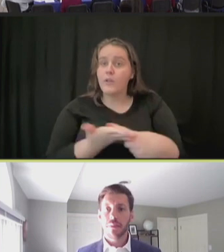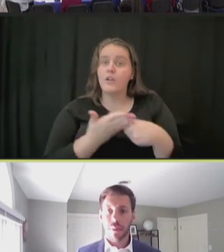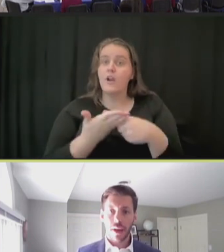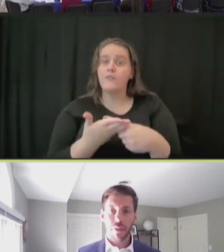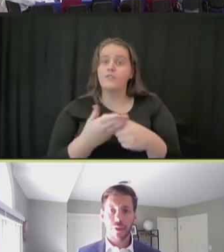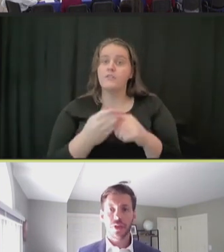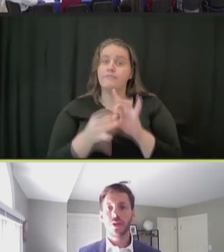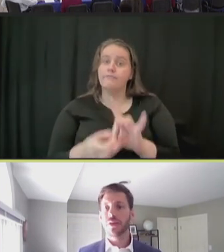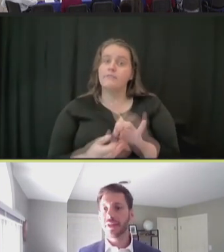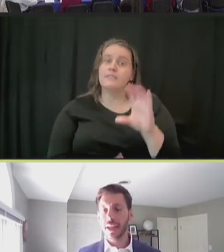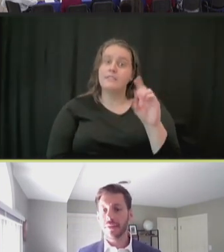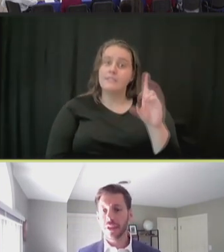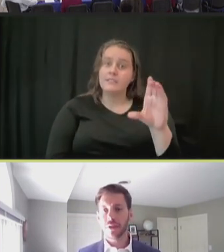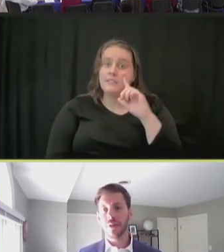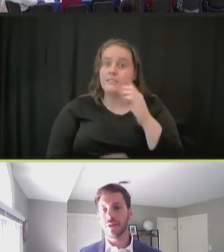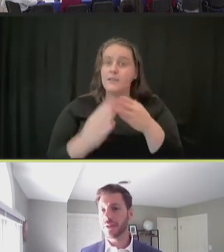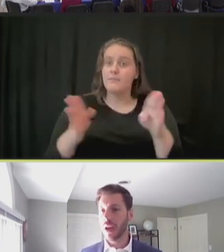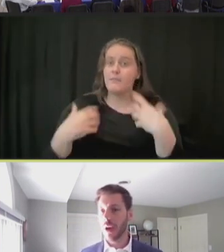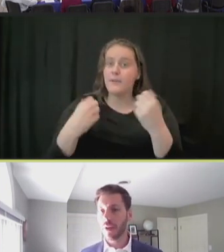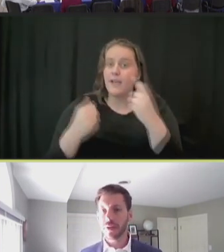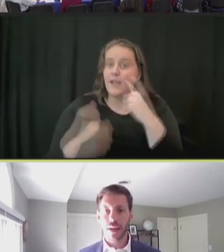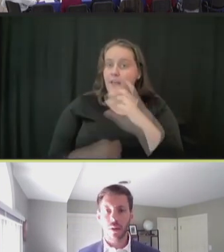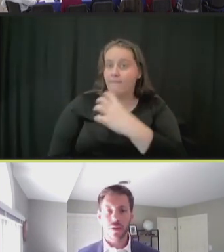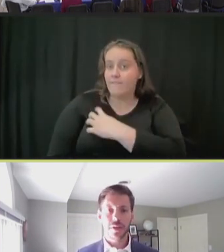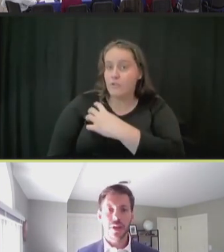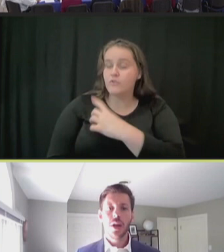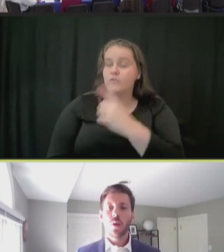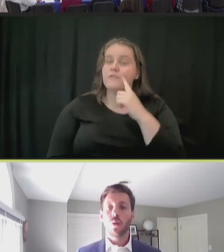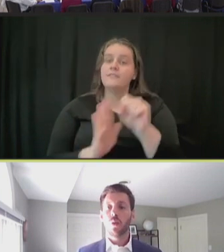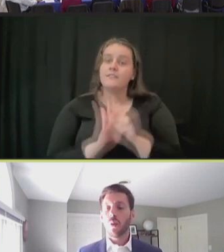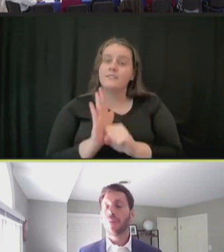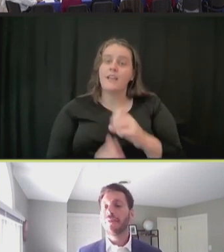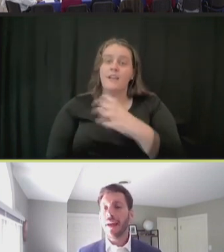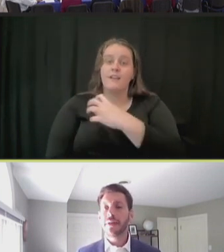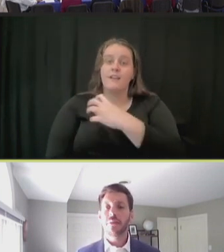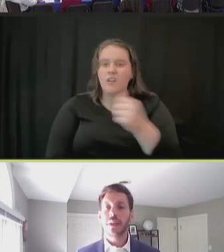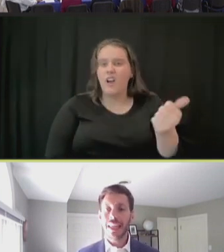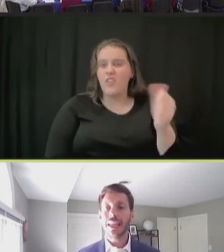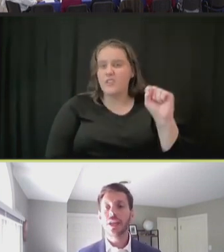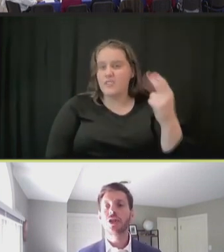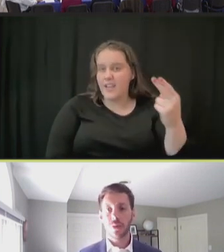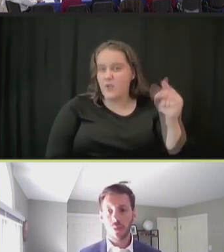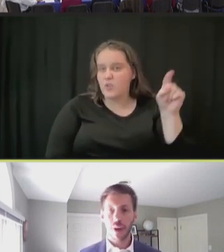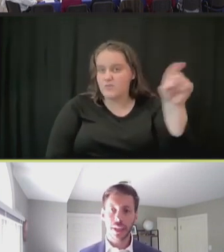public health officials, state officials, other stakeholders, we found some key issues bubbling